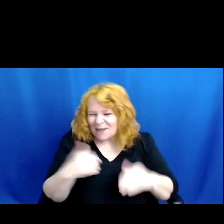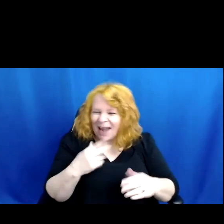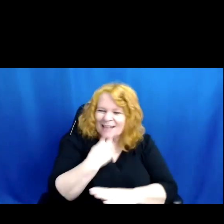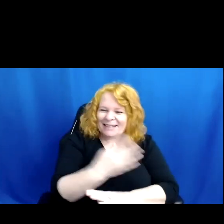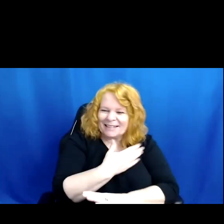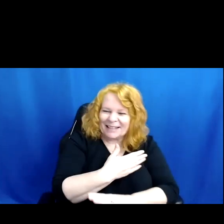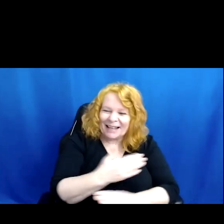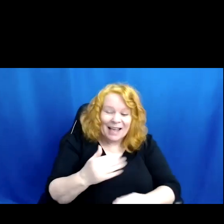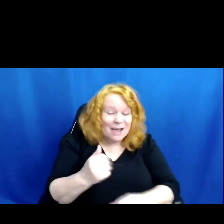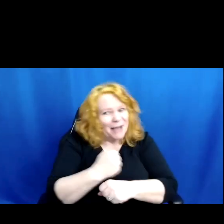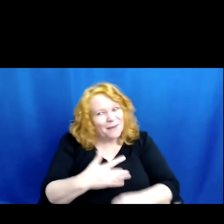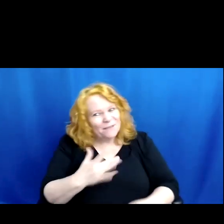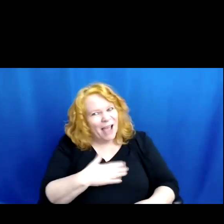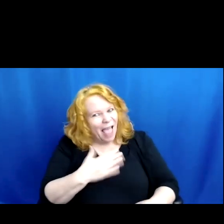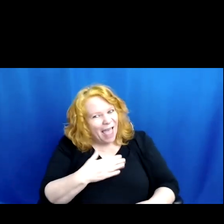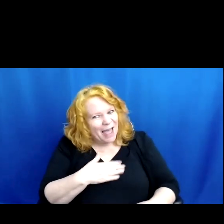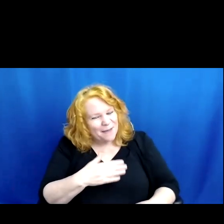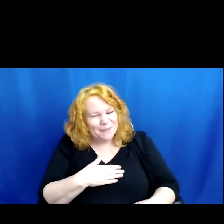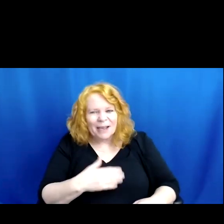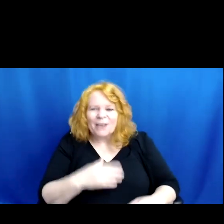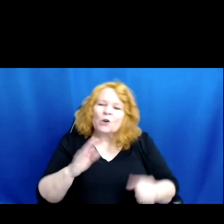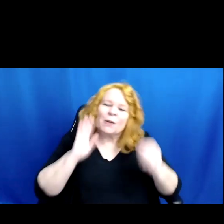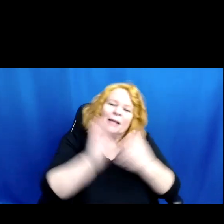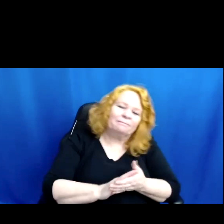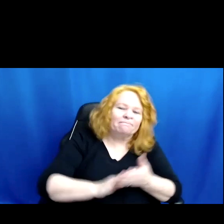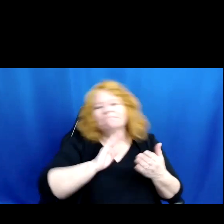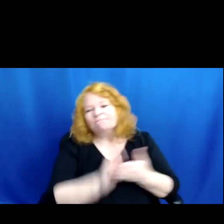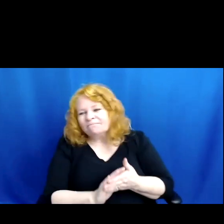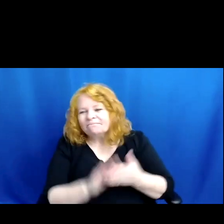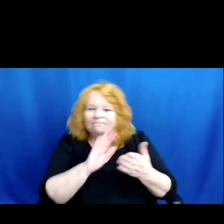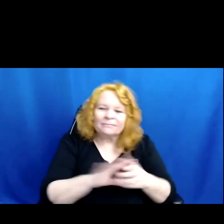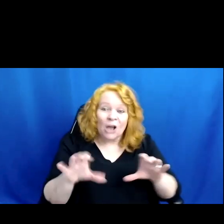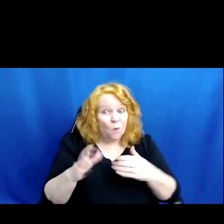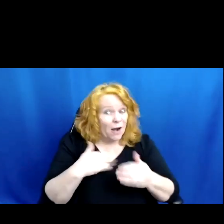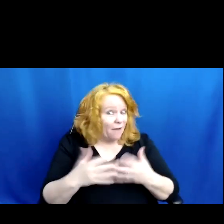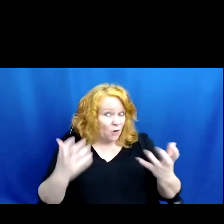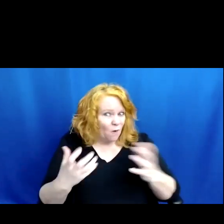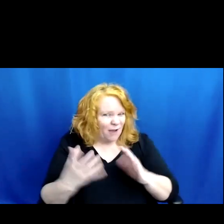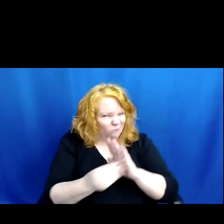So just clap along, tap along, do what you like and enjoy the songs with me.